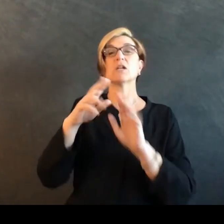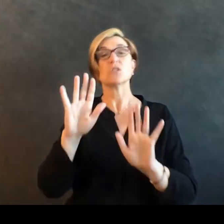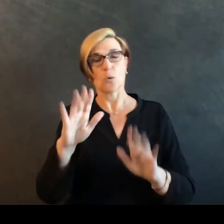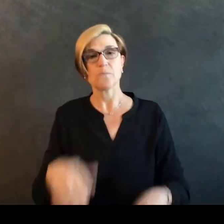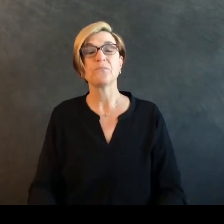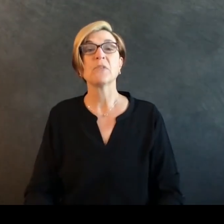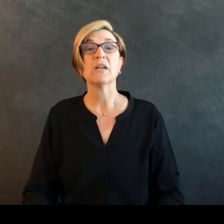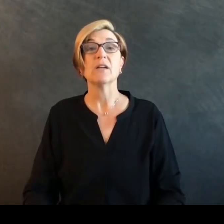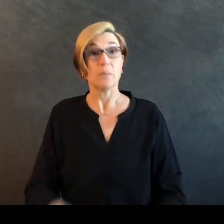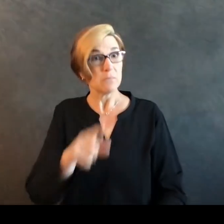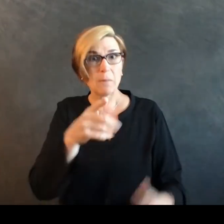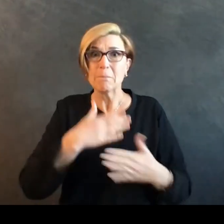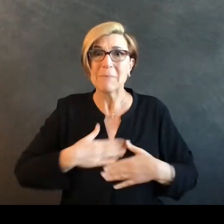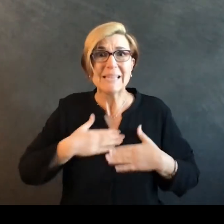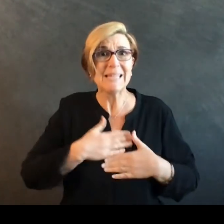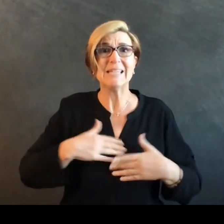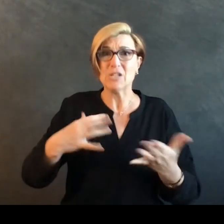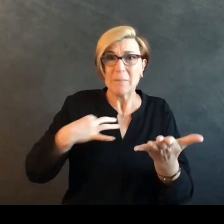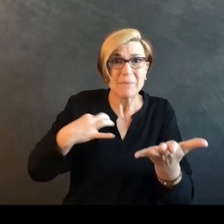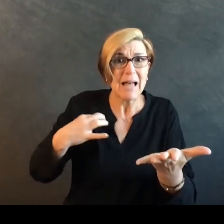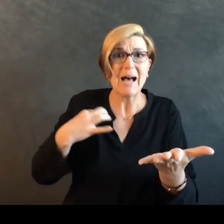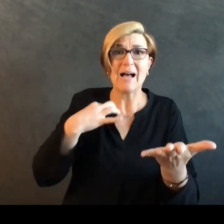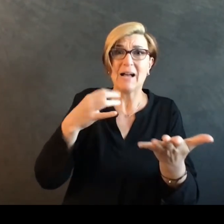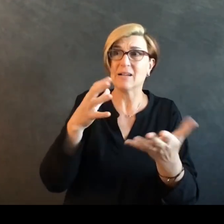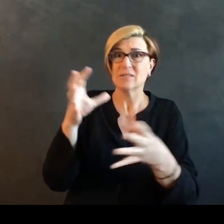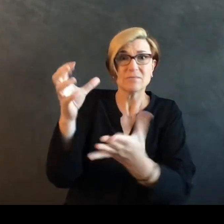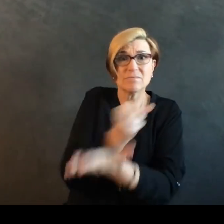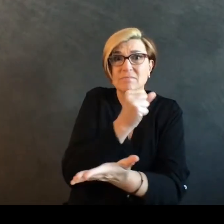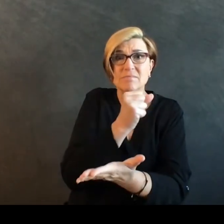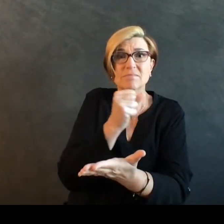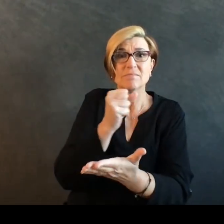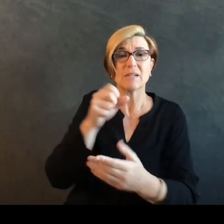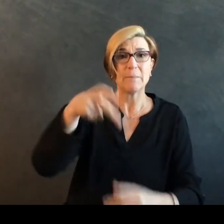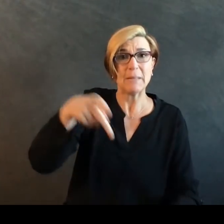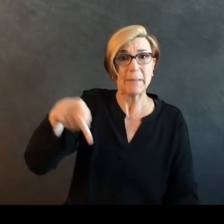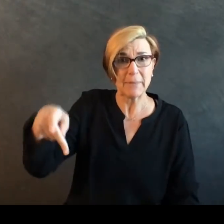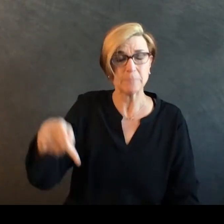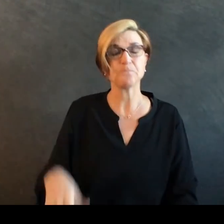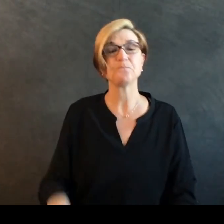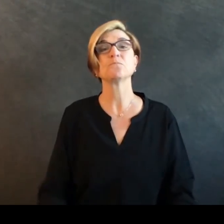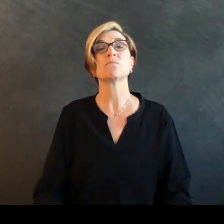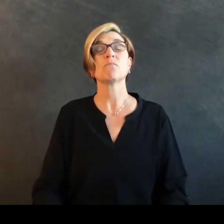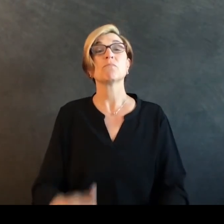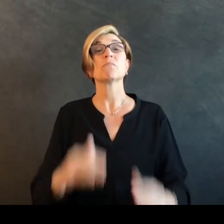protection program I'm also pleased to report the economic impact payments I